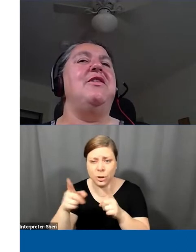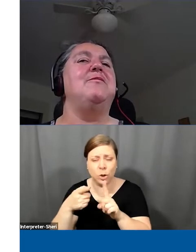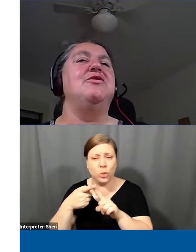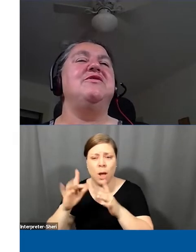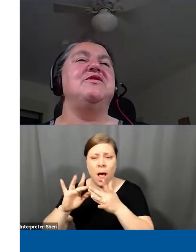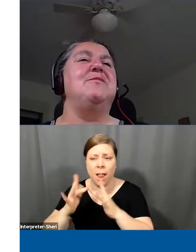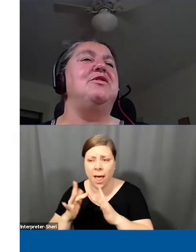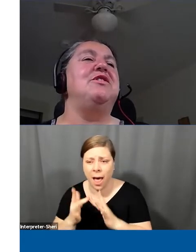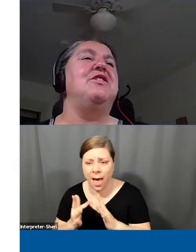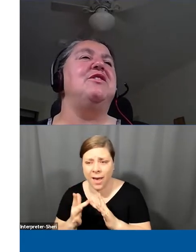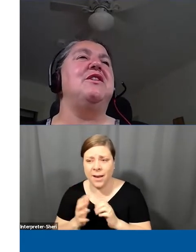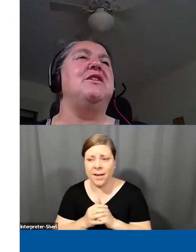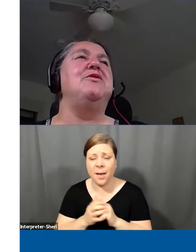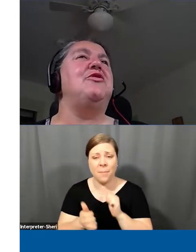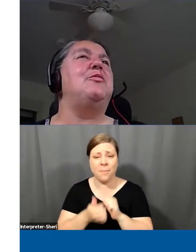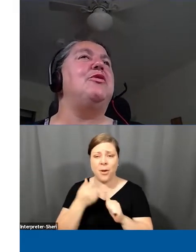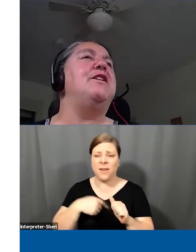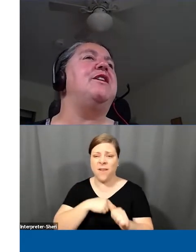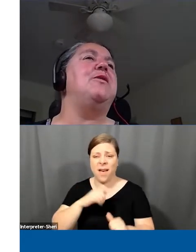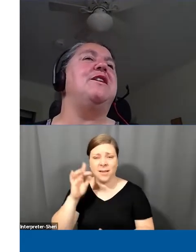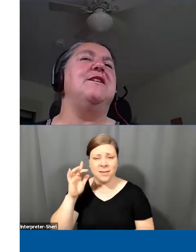I think most of us got pretty tired of our computers pretty quickly.